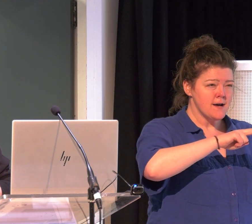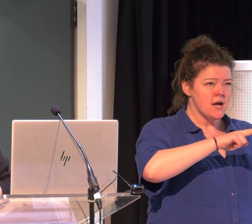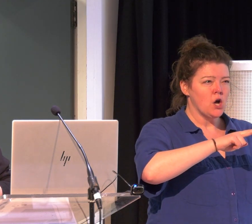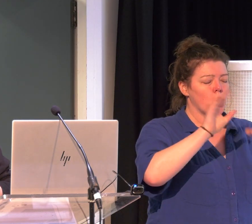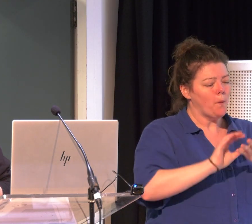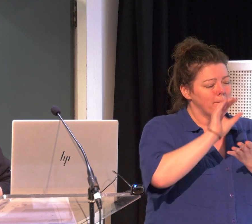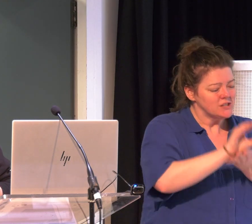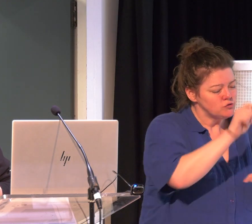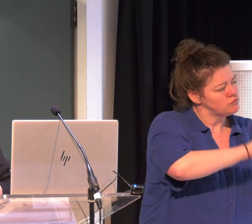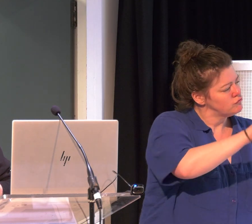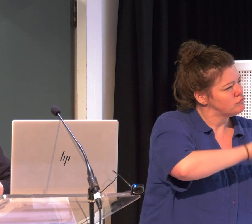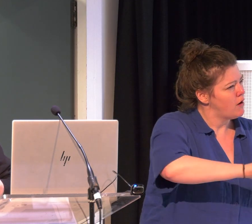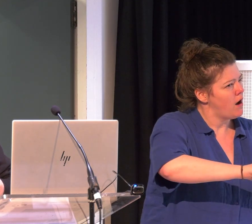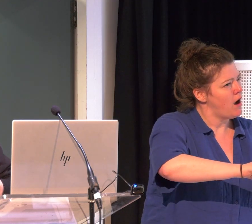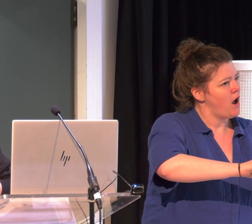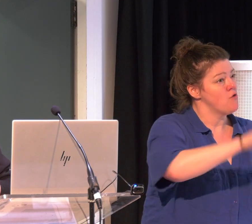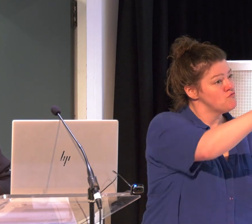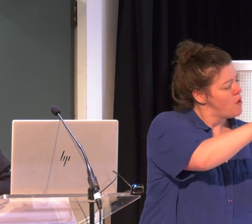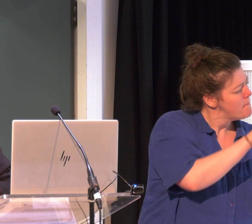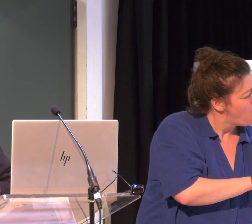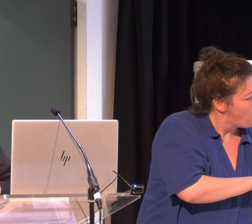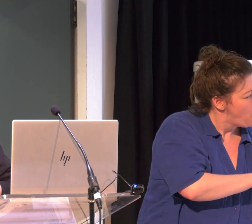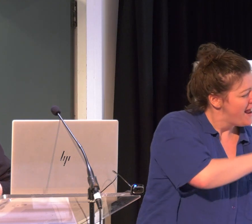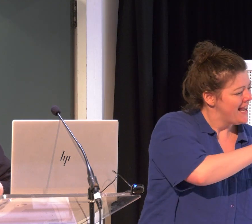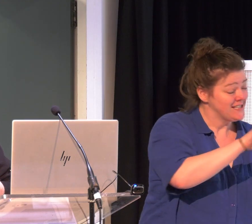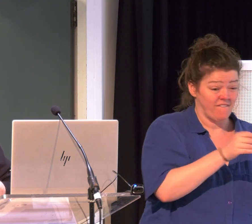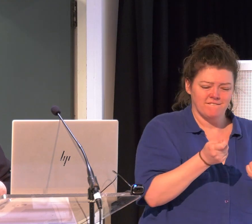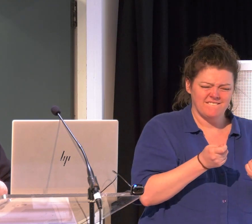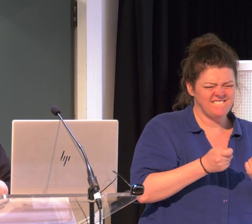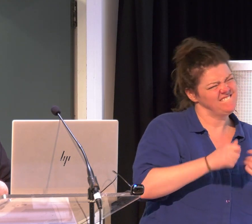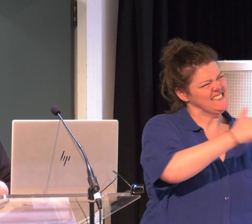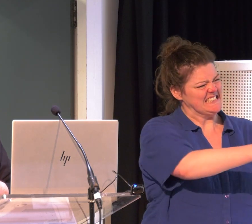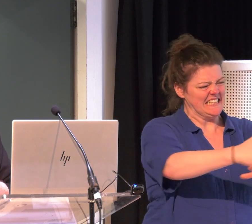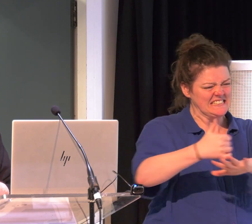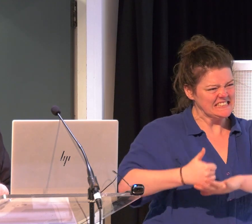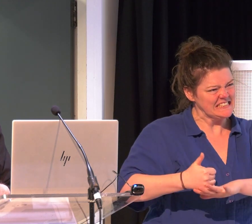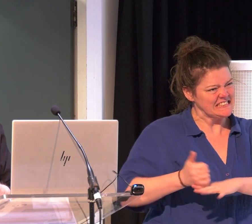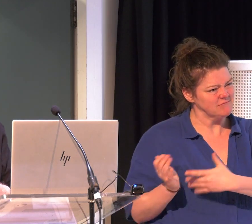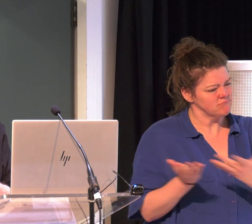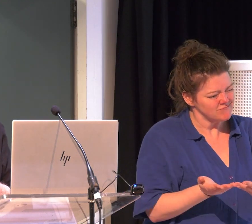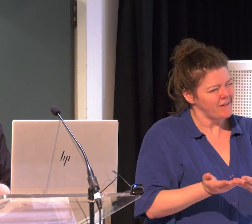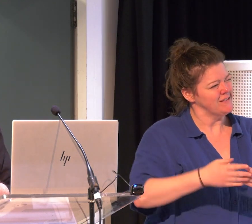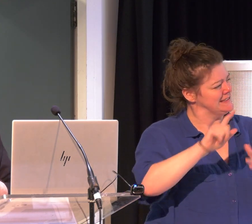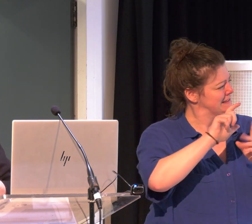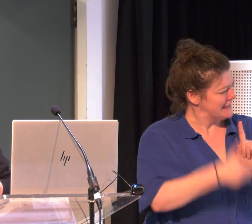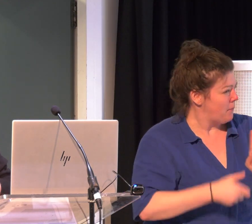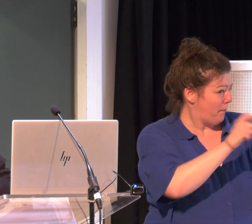to write a report on facilities for disabled people in arts institutions.